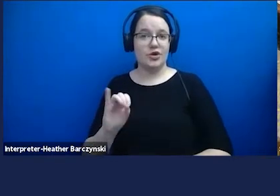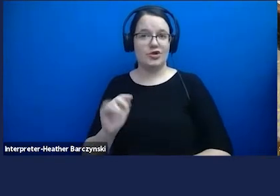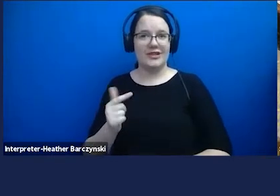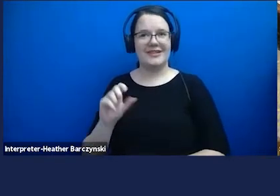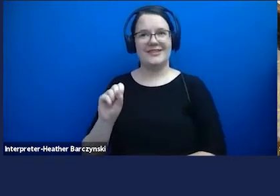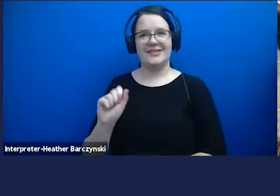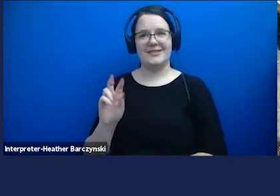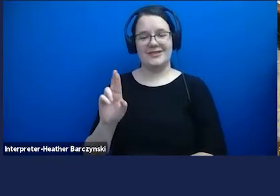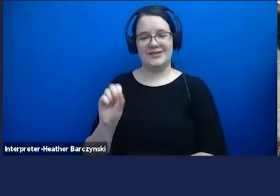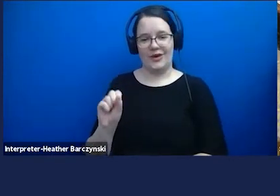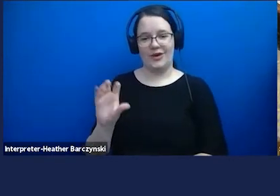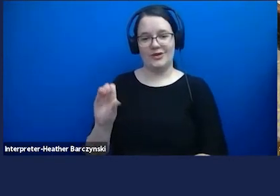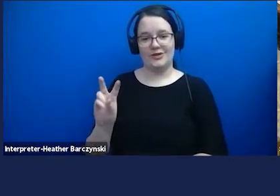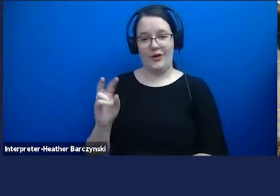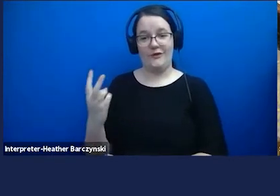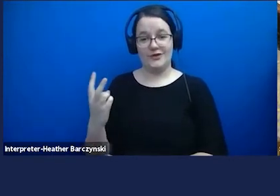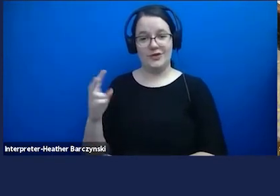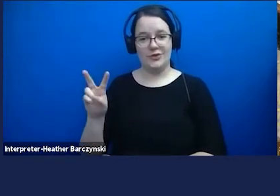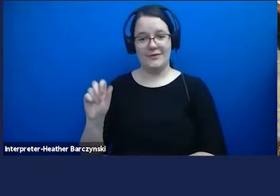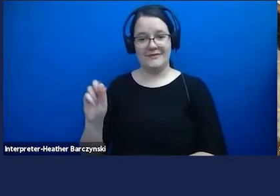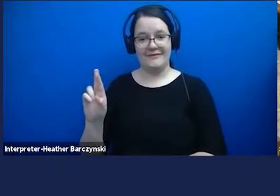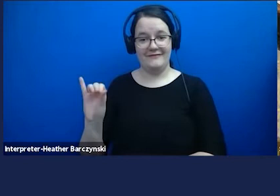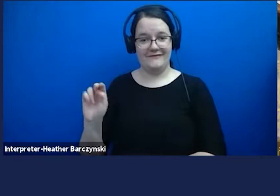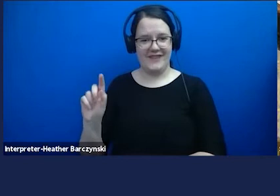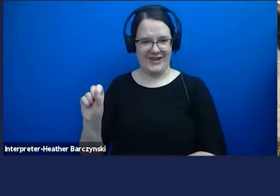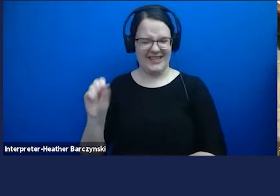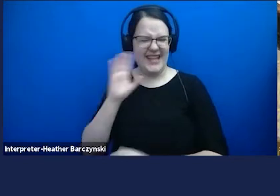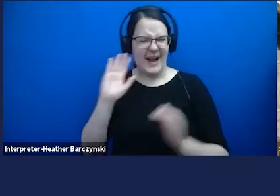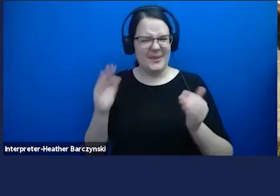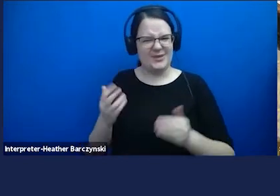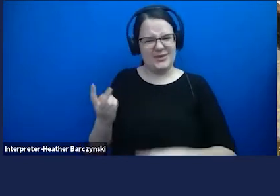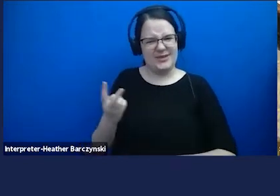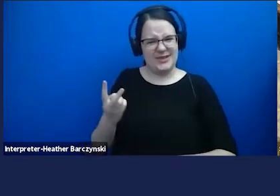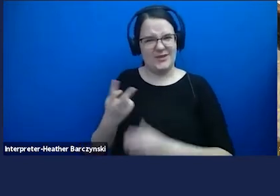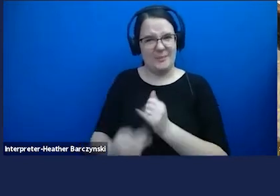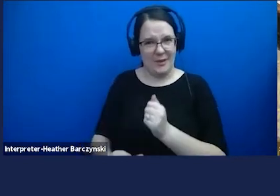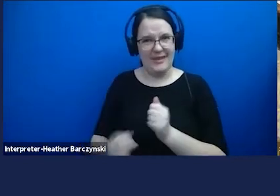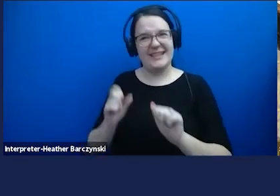the same time um so the first speaker here as you can see from his title on the slide is dave topham